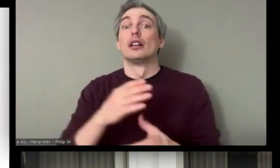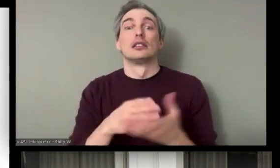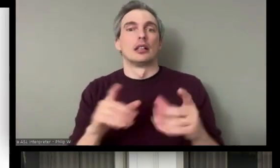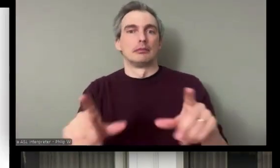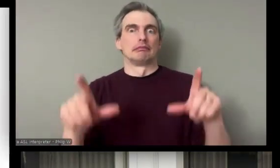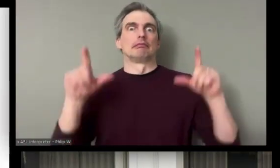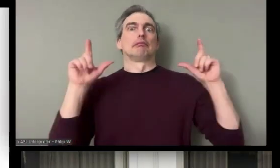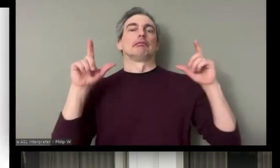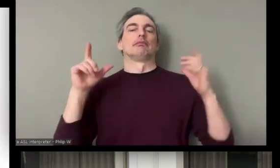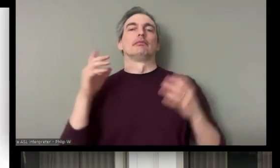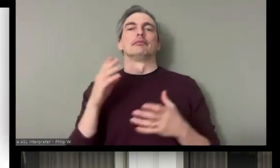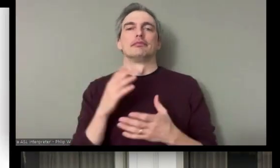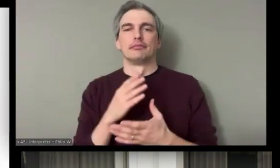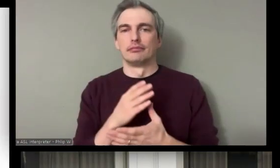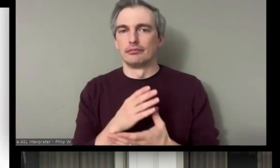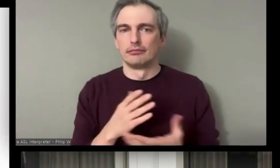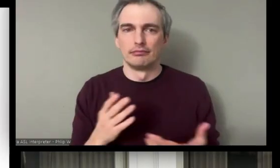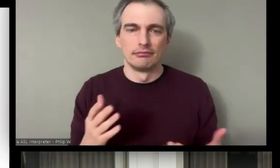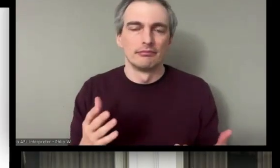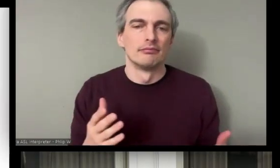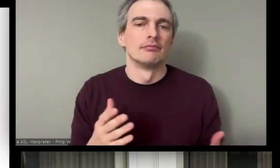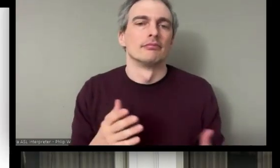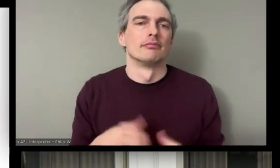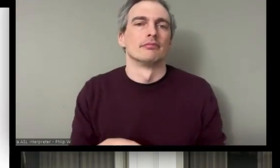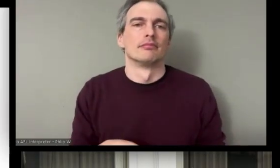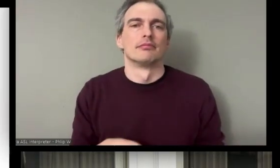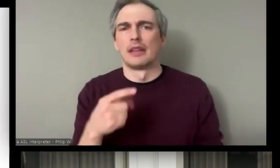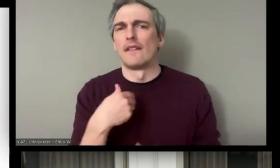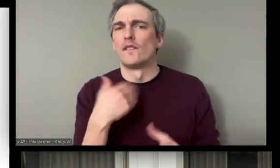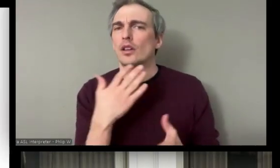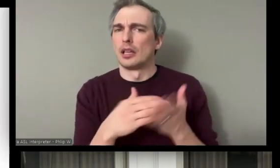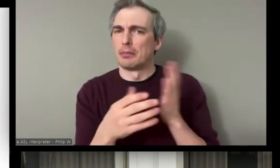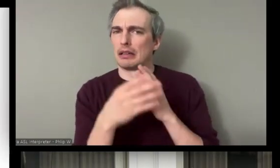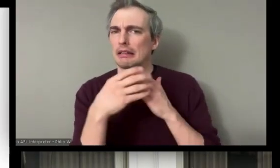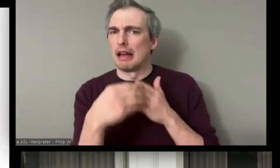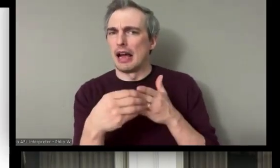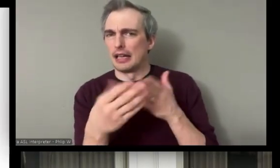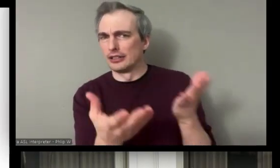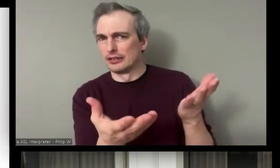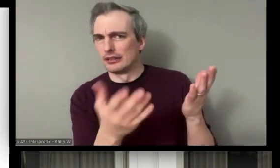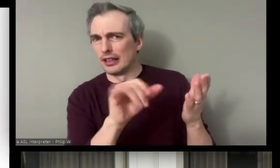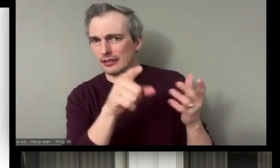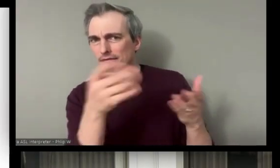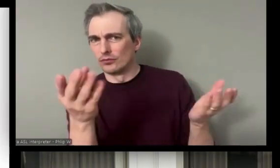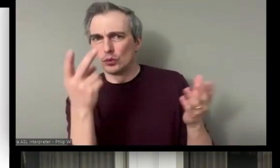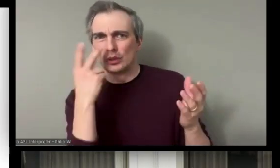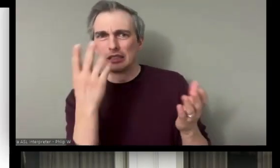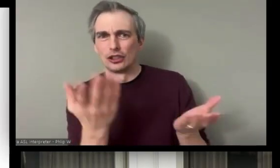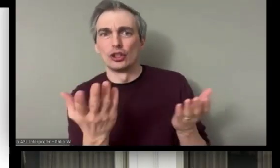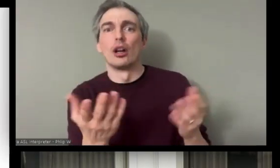Don't obstruct a user's task or important information. So again, like here, physically in the room, we have the captions